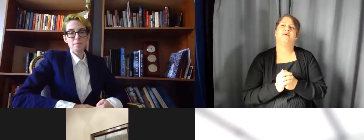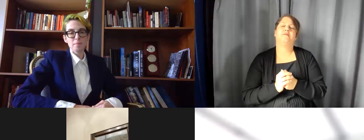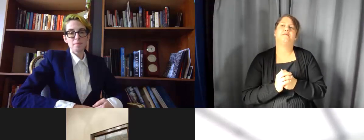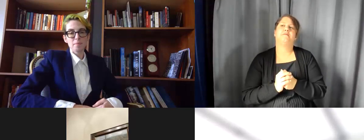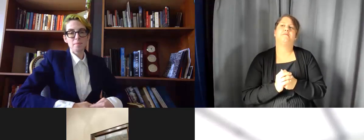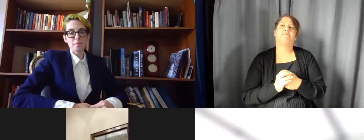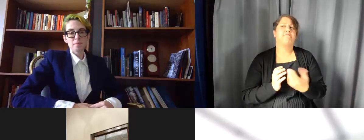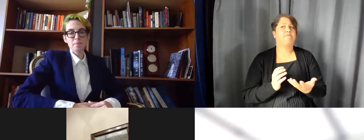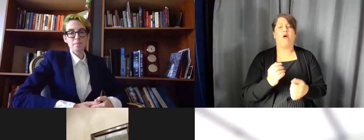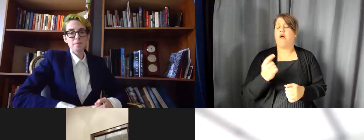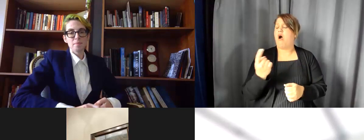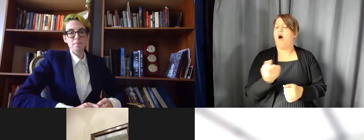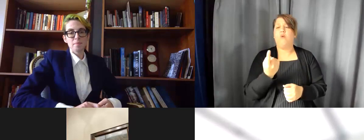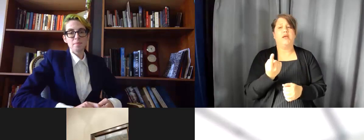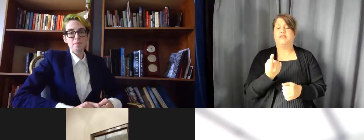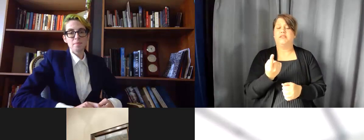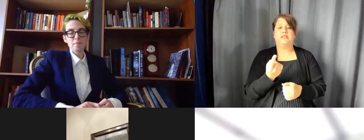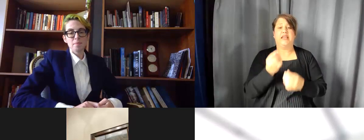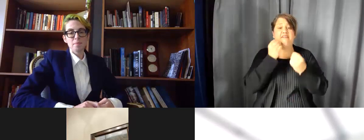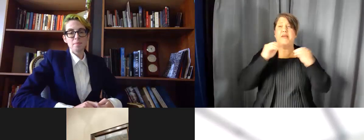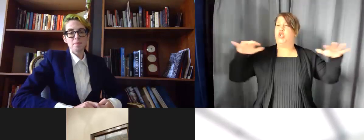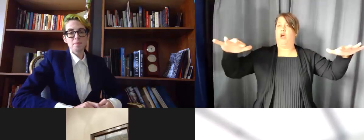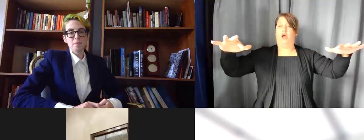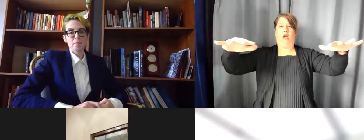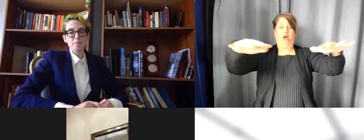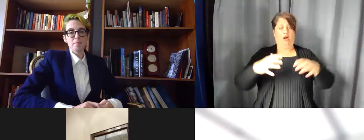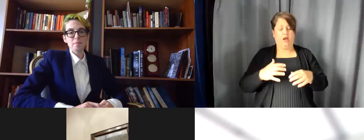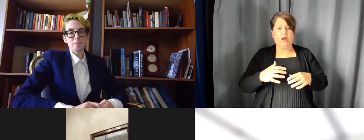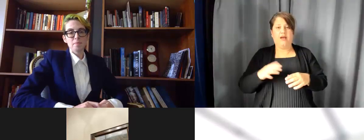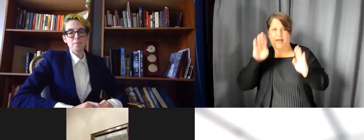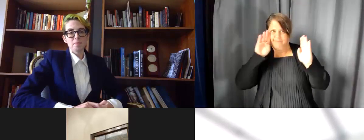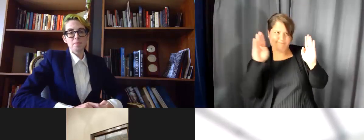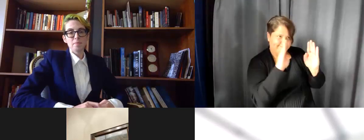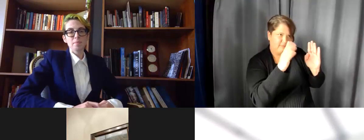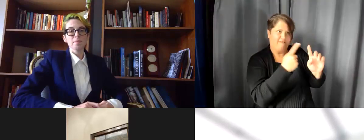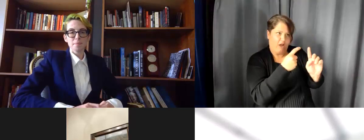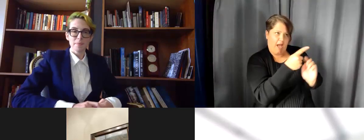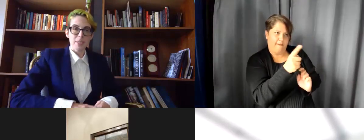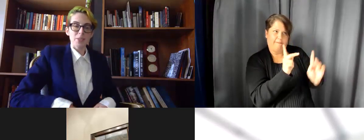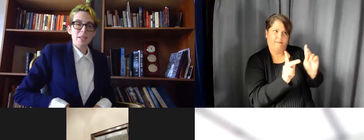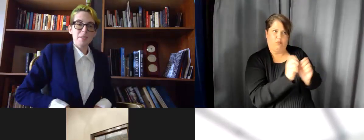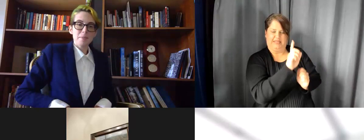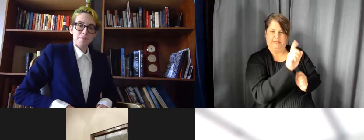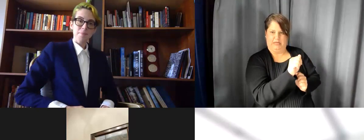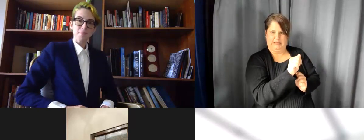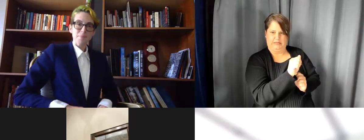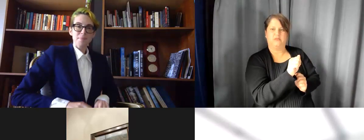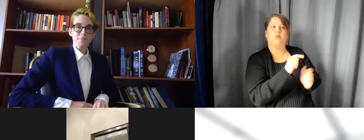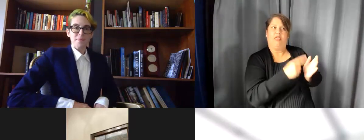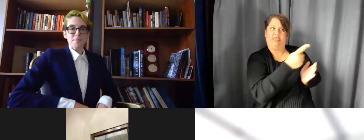Jordan Radford: always get your information about people with disabilities from people with disabilities. Farrah Garland: True. So Jordan Radford: question.